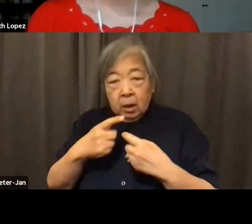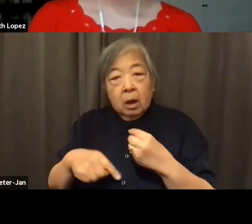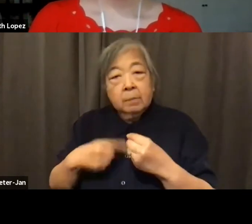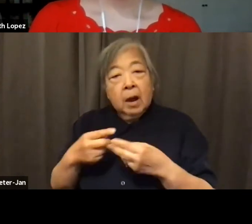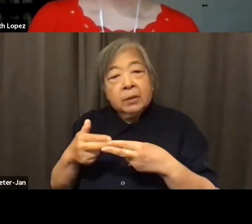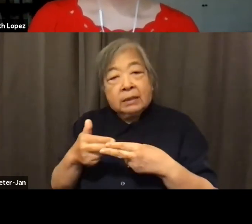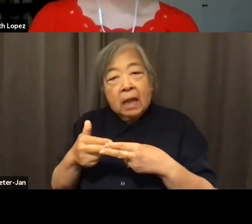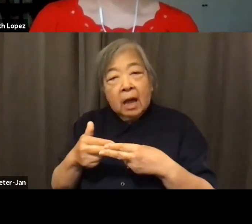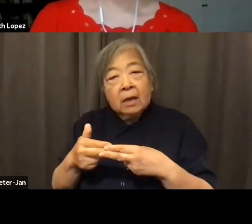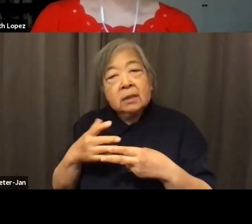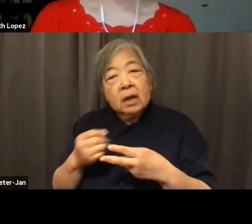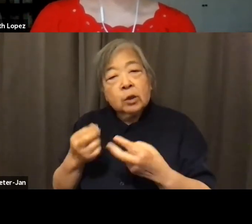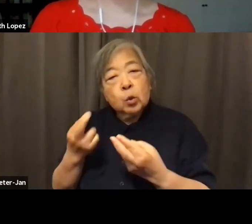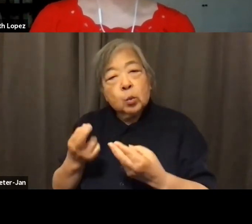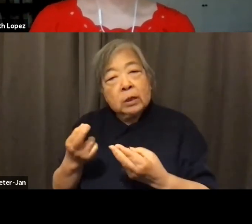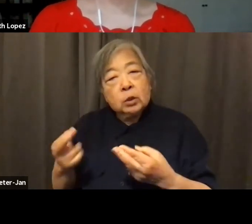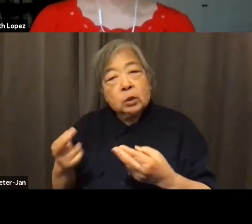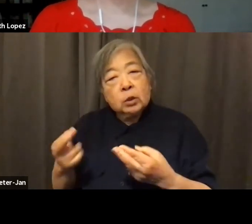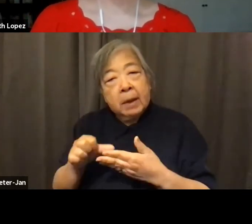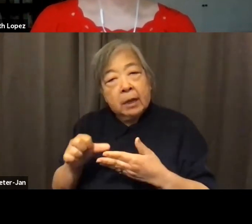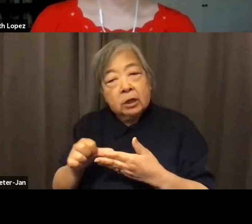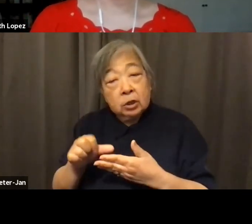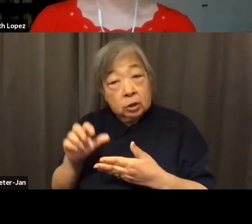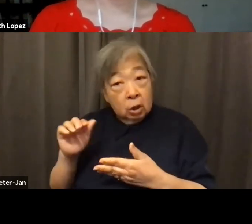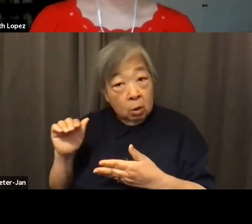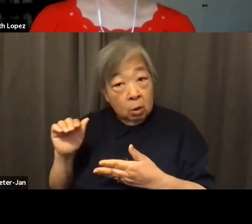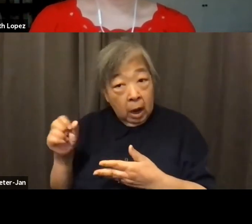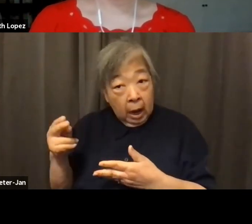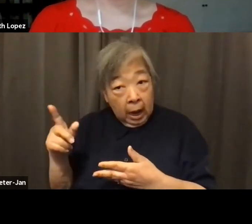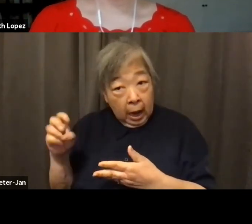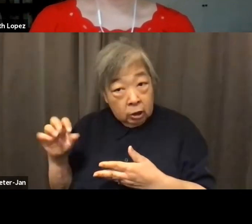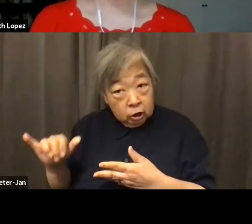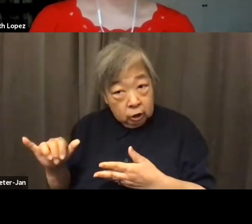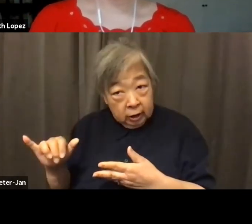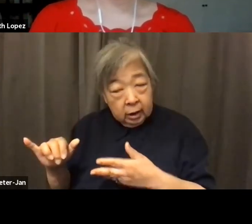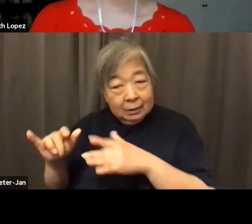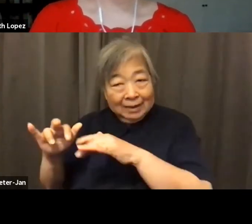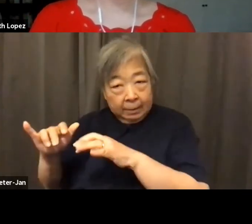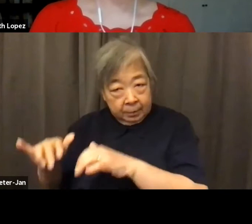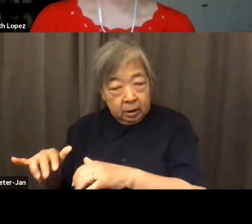page, so my colleague Ashley Holben put in the chat box the direct link to these slides